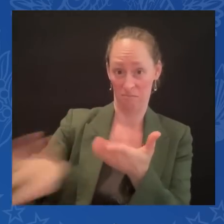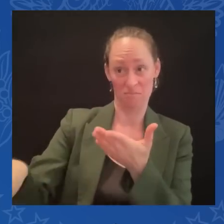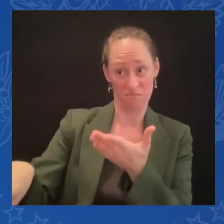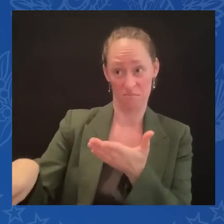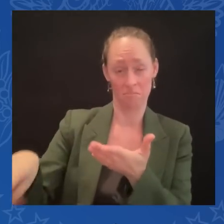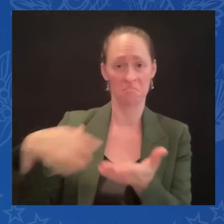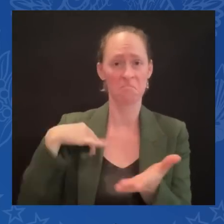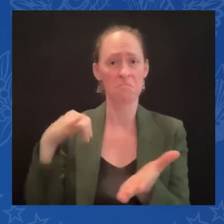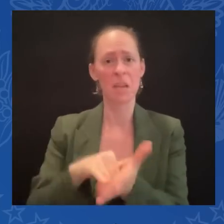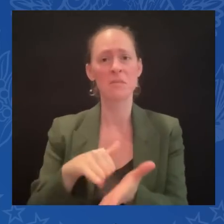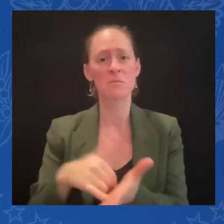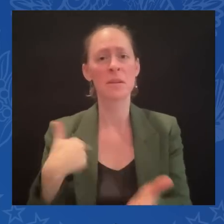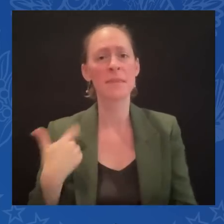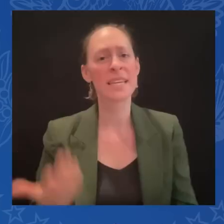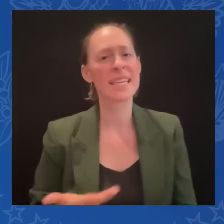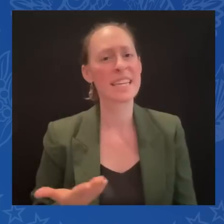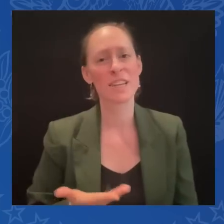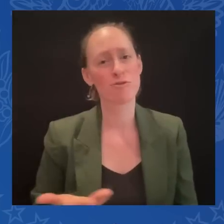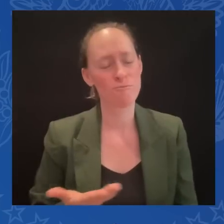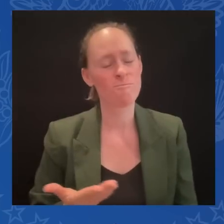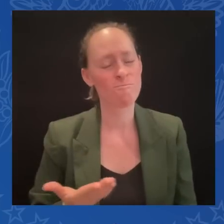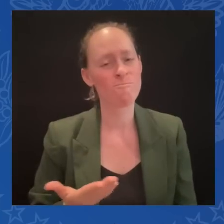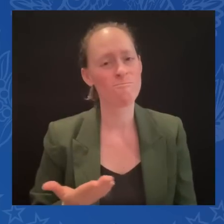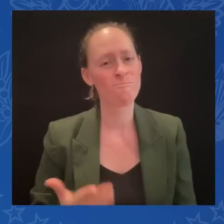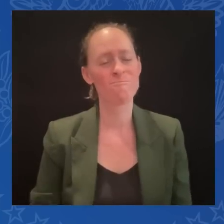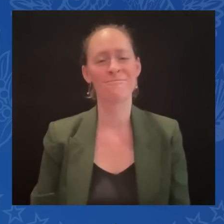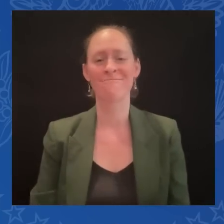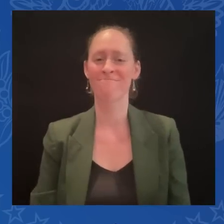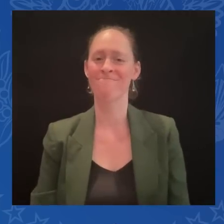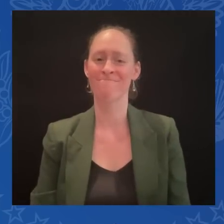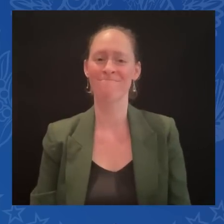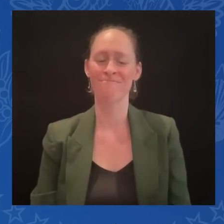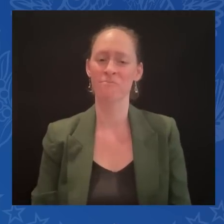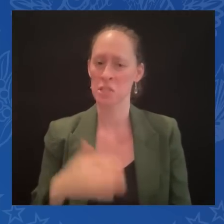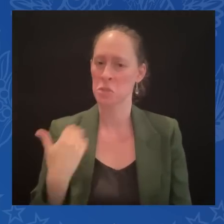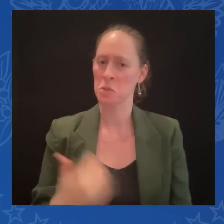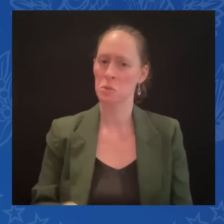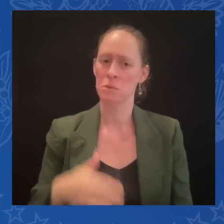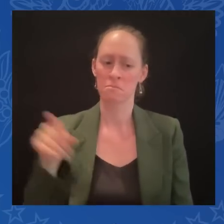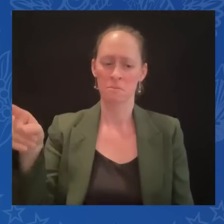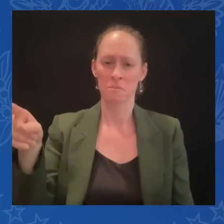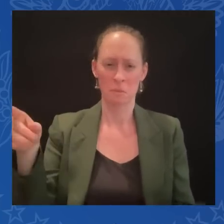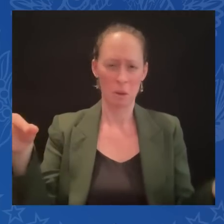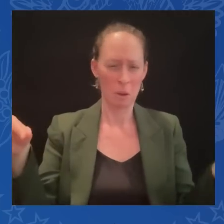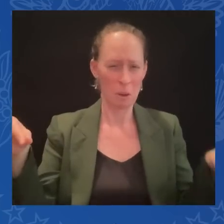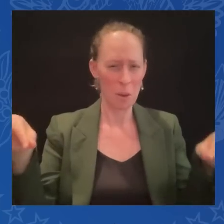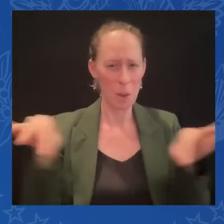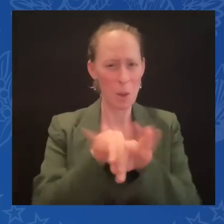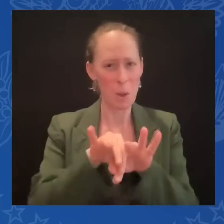Jim has been one of the most consequential leaders in South Carolina history, in my view. He's tough, he's loyal, he's principled.